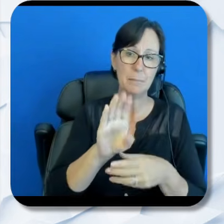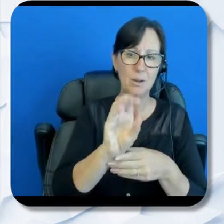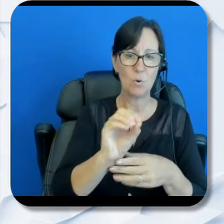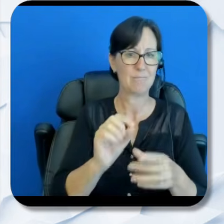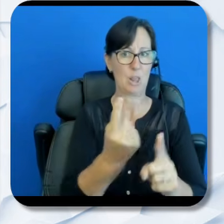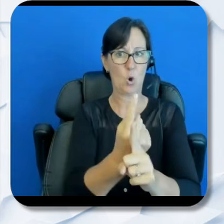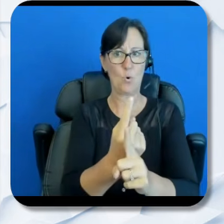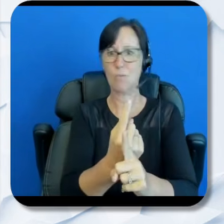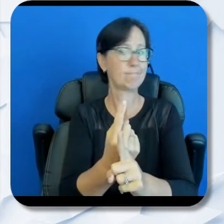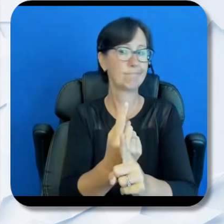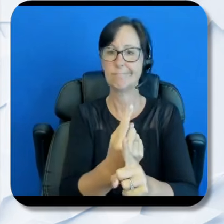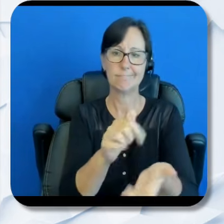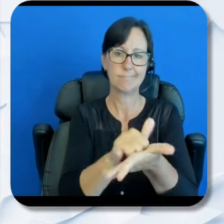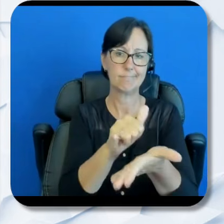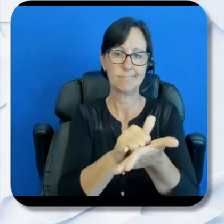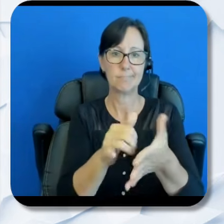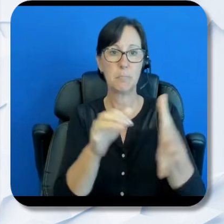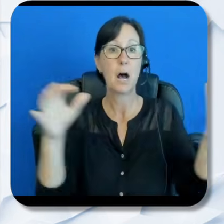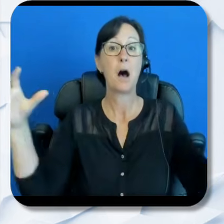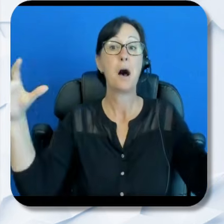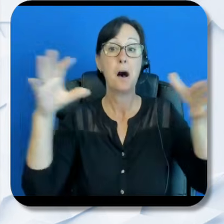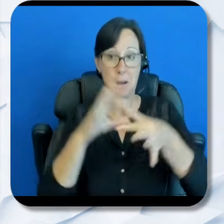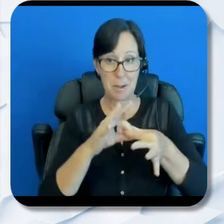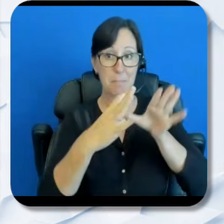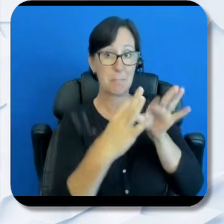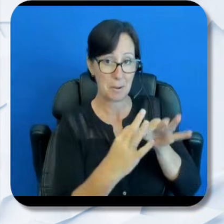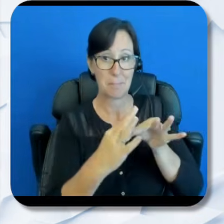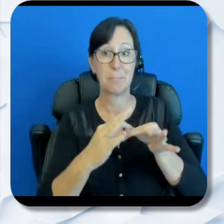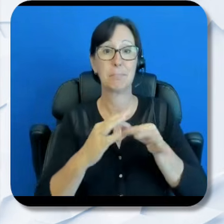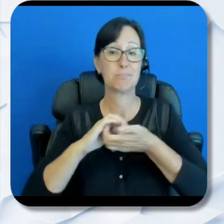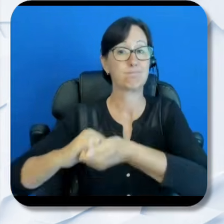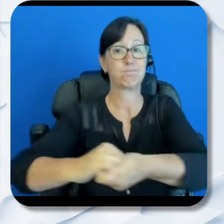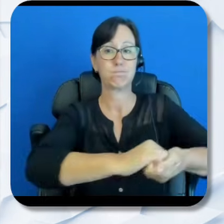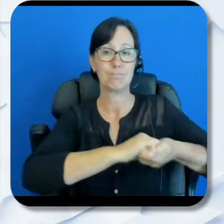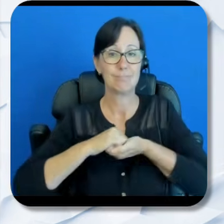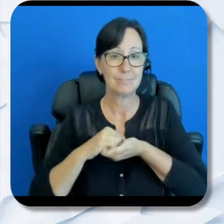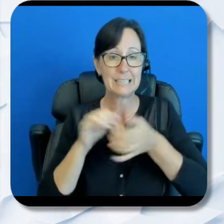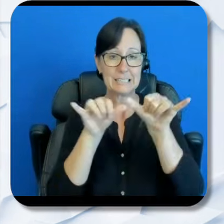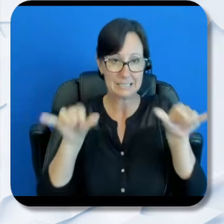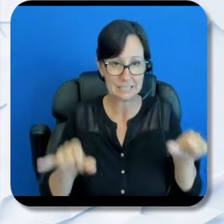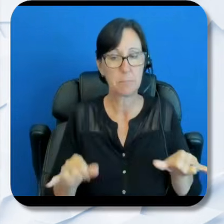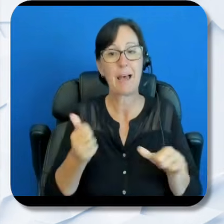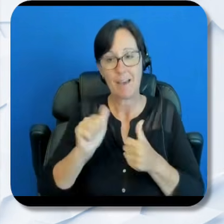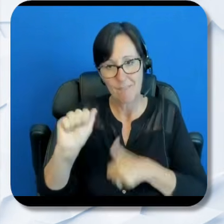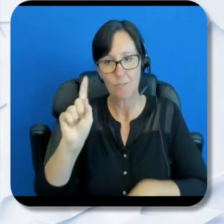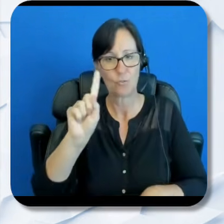But when we all work together, we can build a system where every student has the support they need.